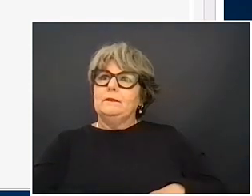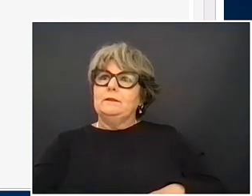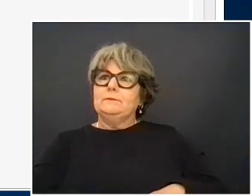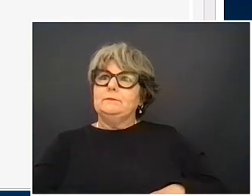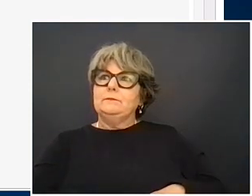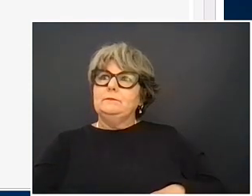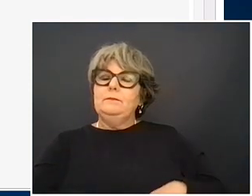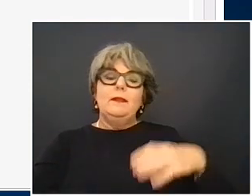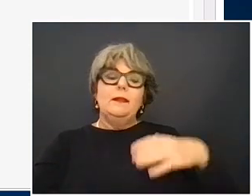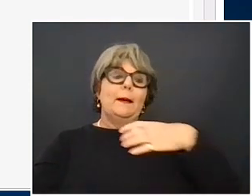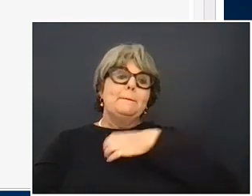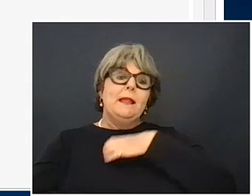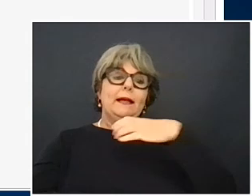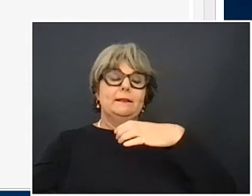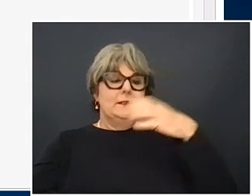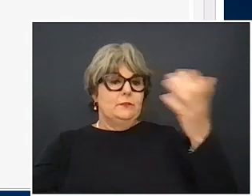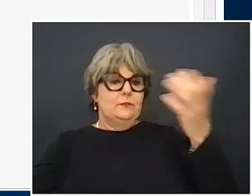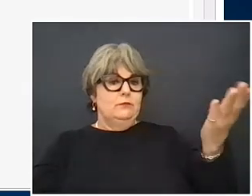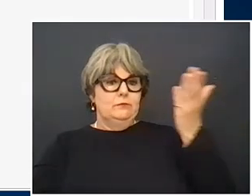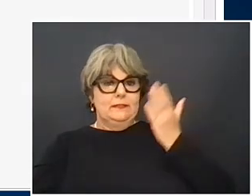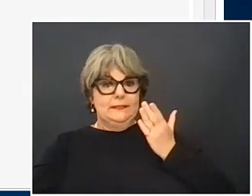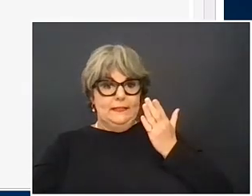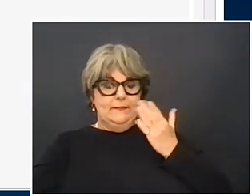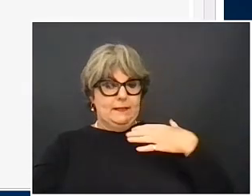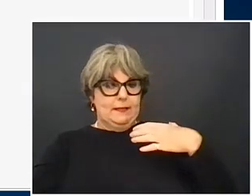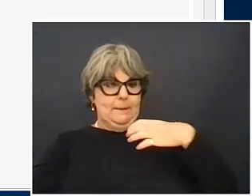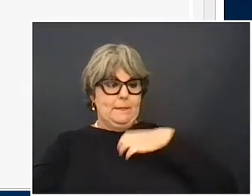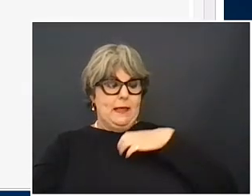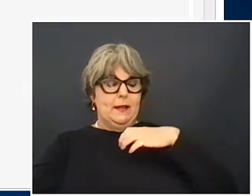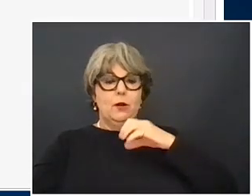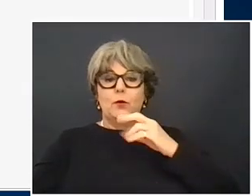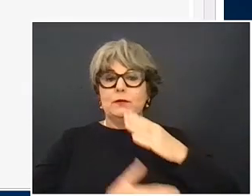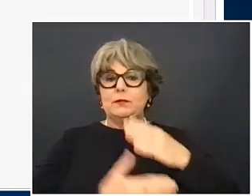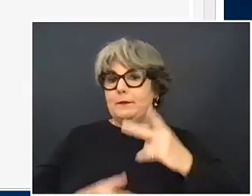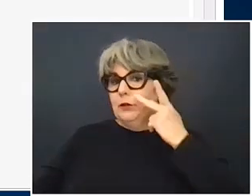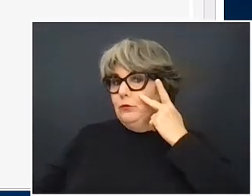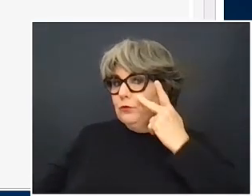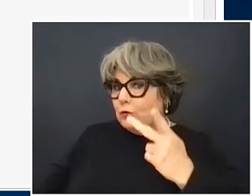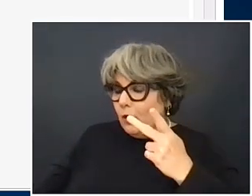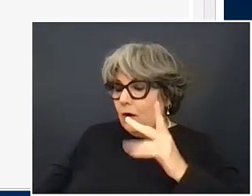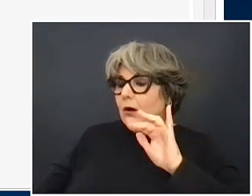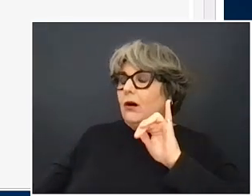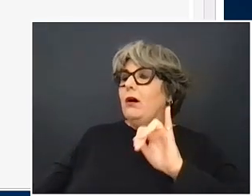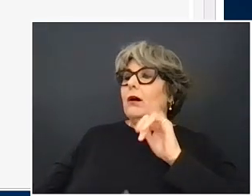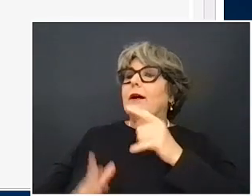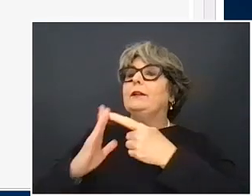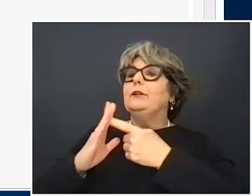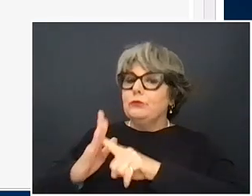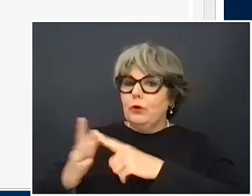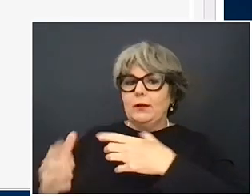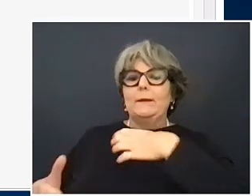have received directly or something that you saw and then you started your complaint process. Okay.